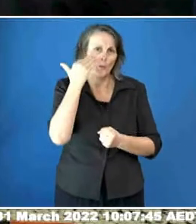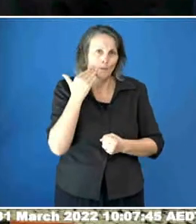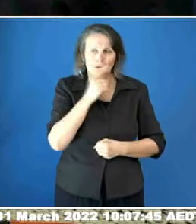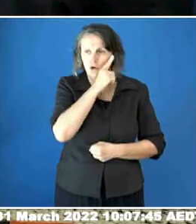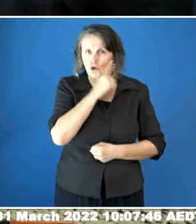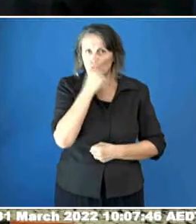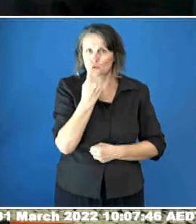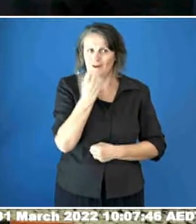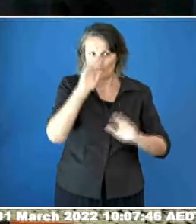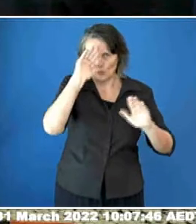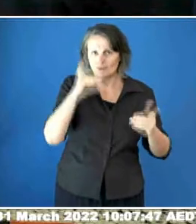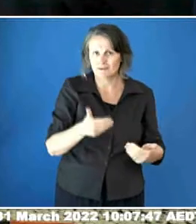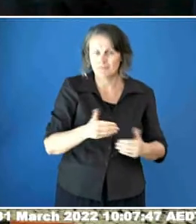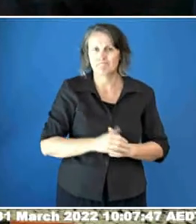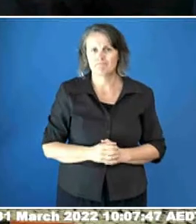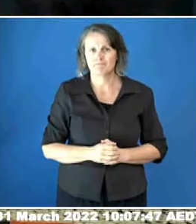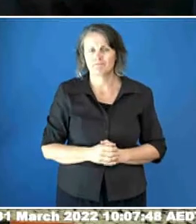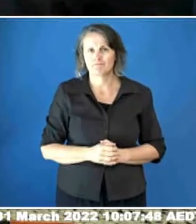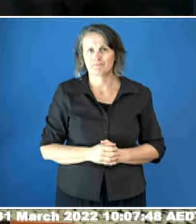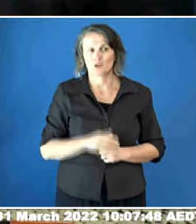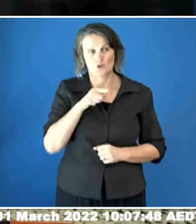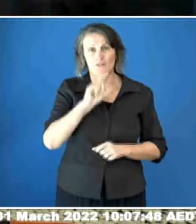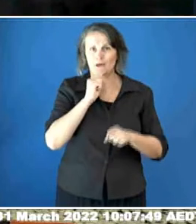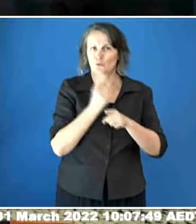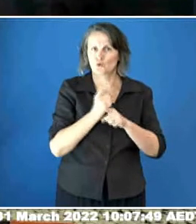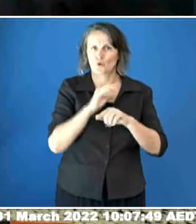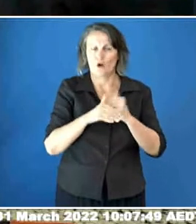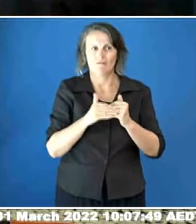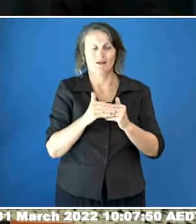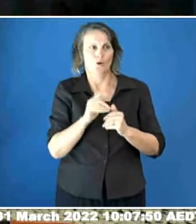And they actively seek to address many of the challenges the autistic community faces,